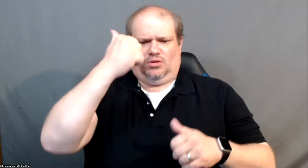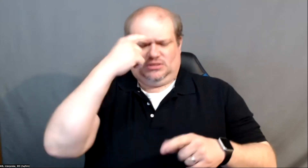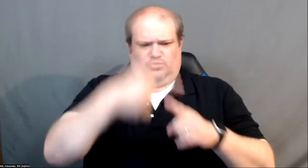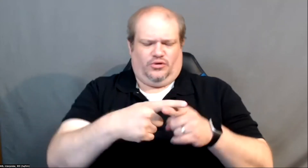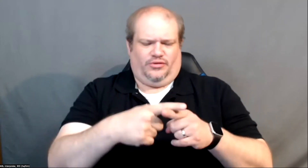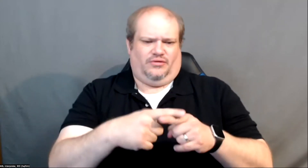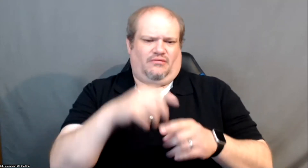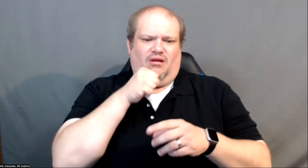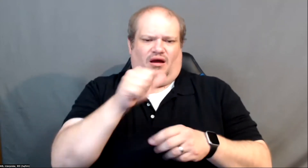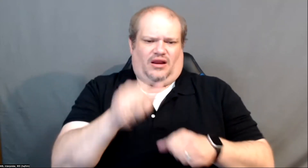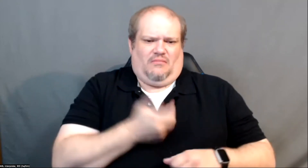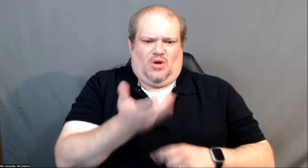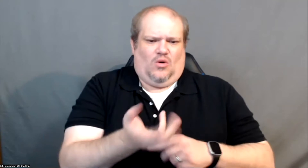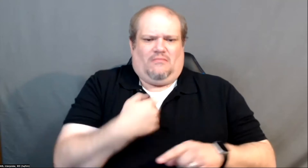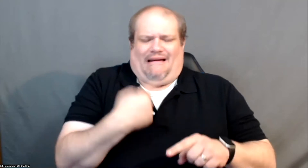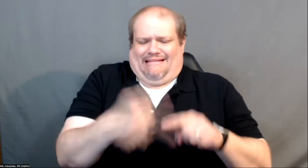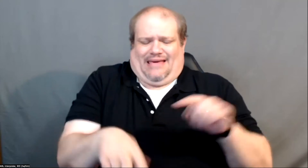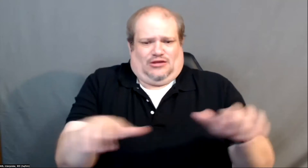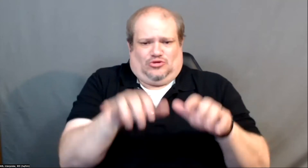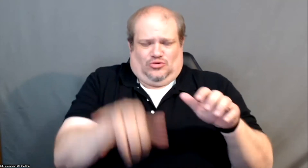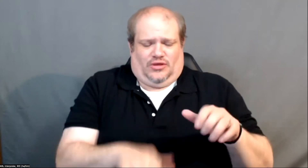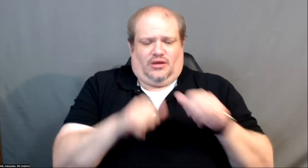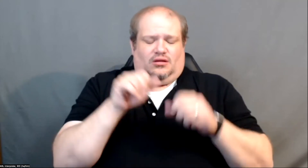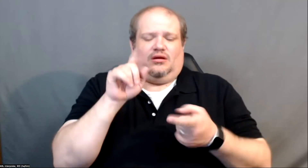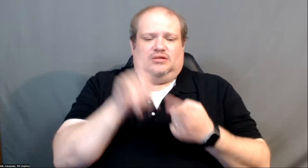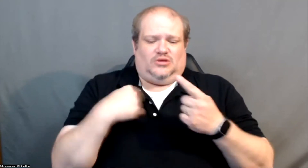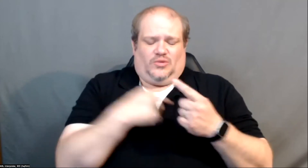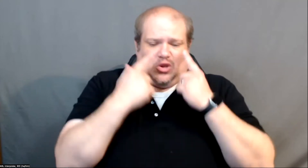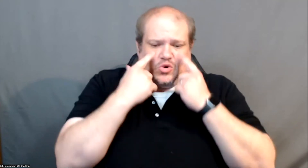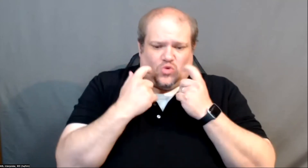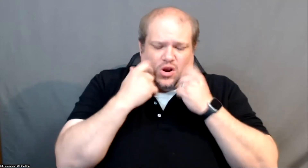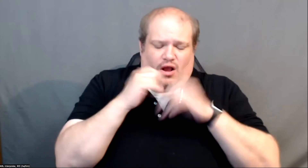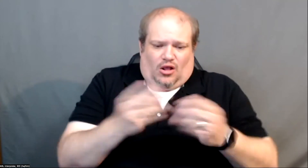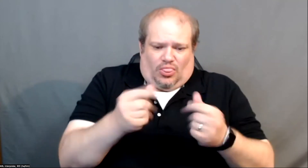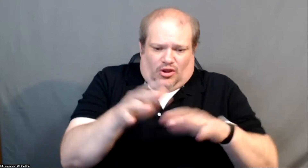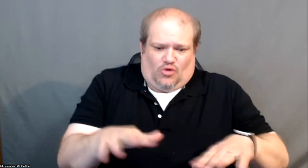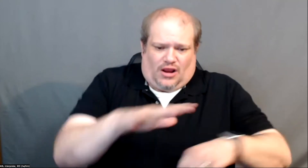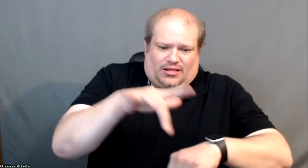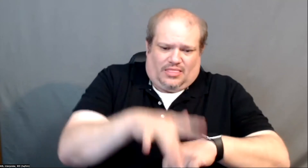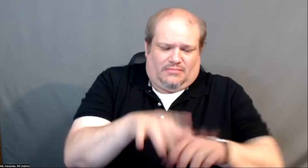in a poem // I cannot do it unless we’re crying on the ground // in the middle of a cemetery // I